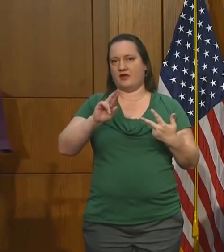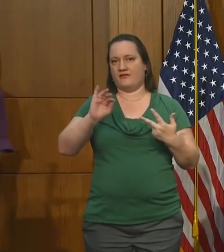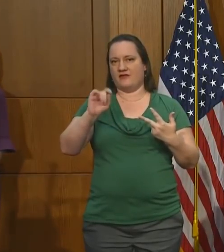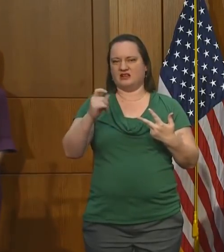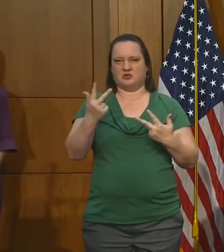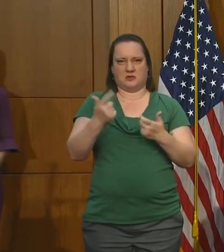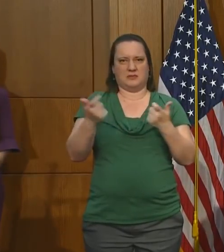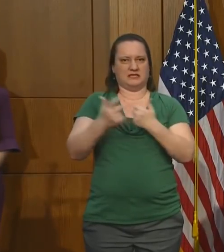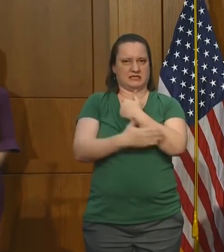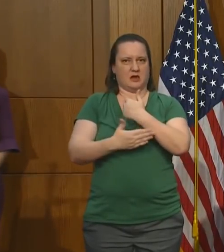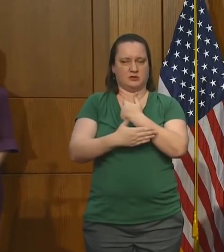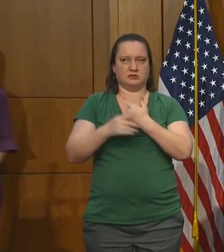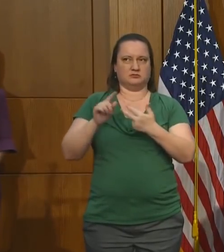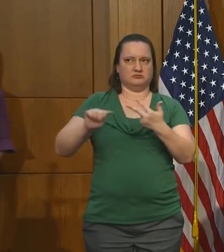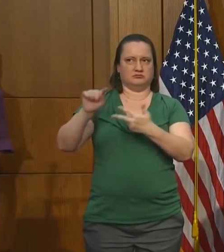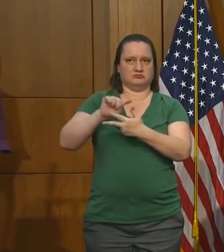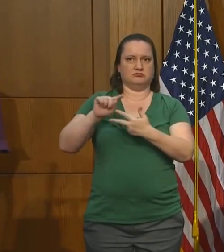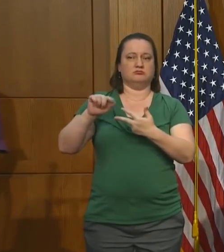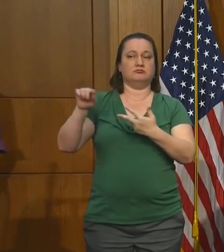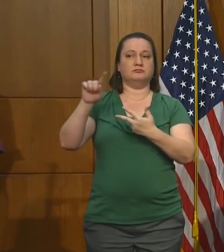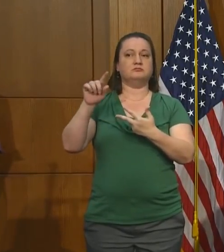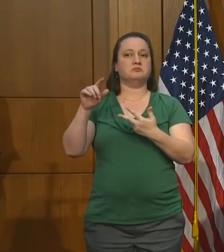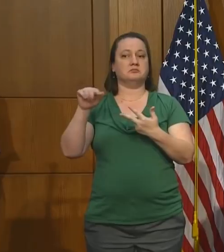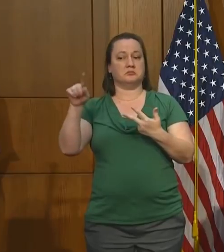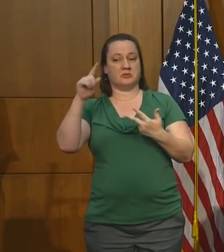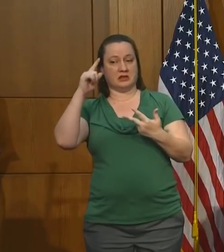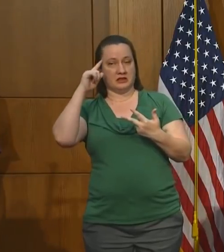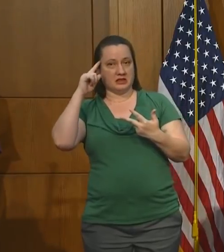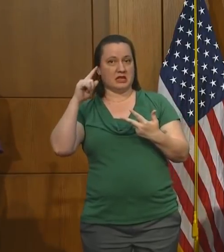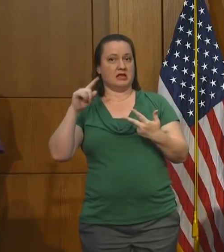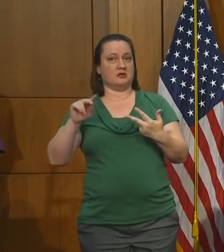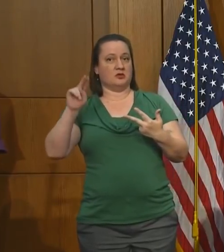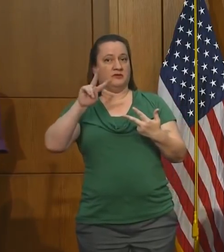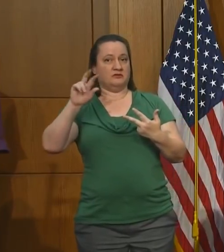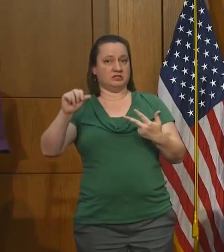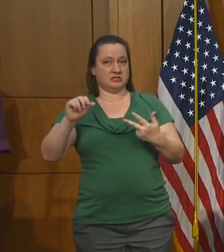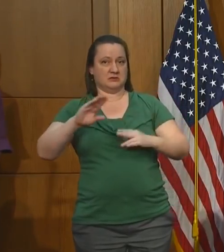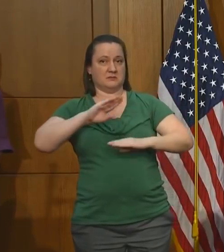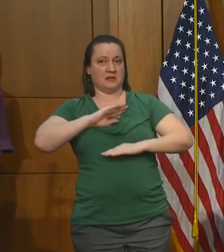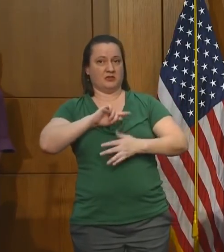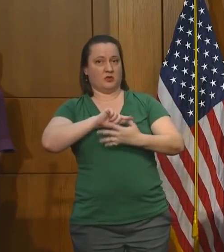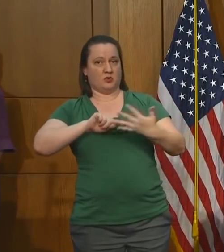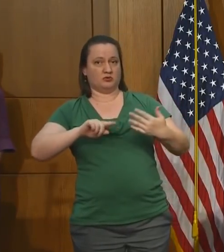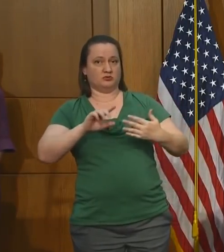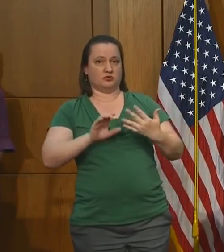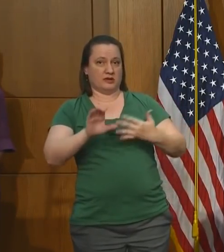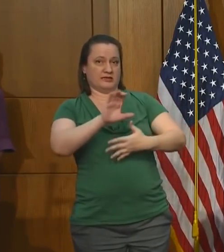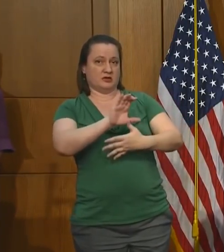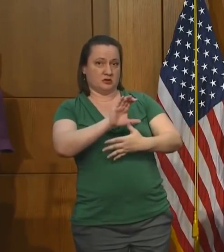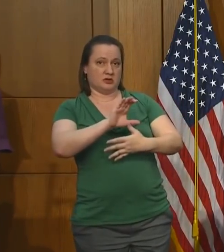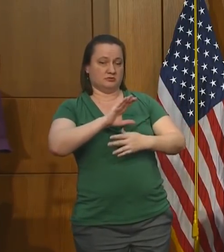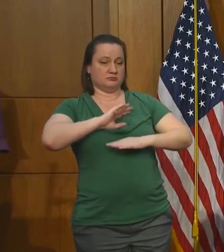NORTHERN VIRGINIA PRINCE DISCUSSING WHETHER THEY FEEL. THAT NORTHERN VIRGINIA HAS MET